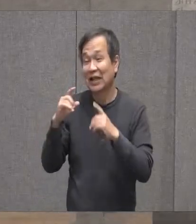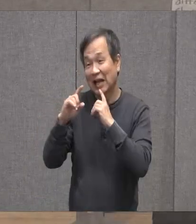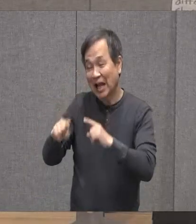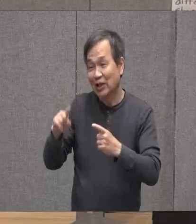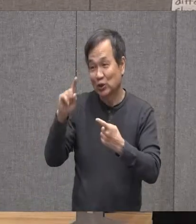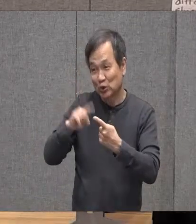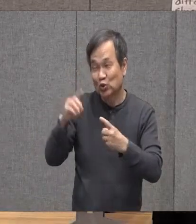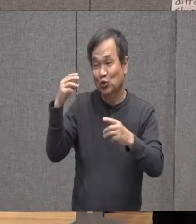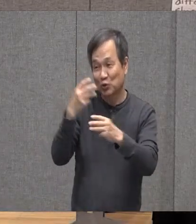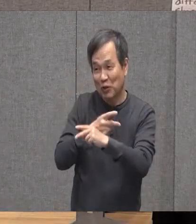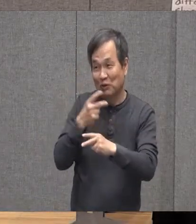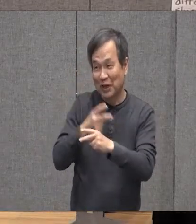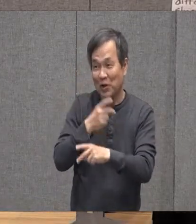Alright, let's see.